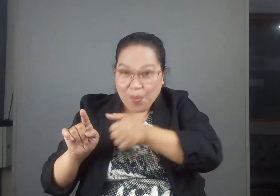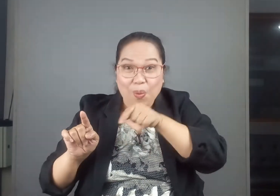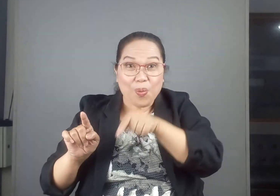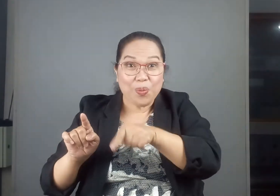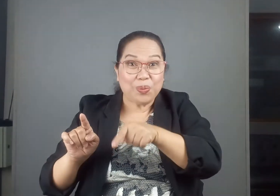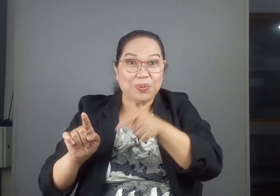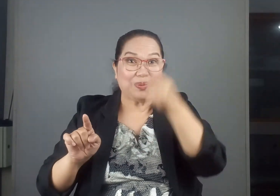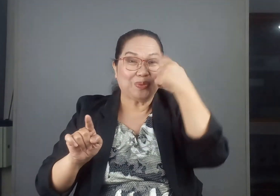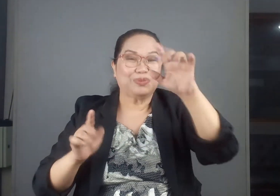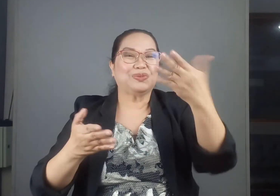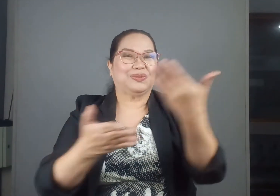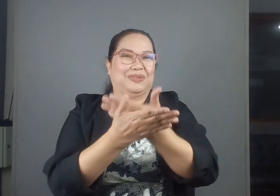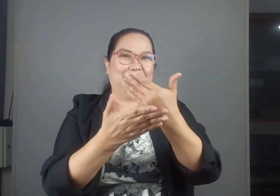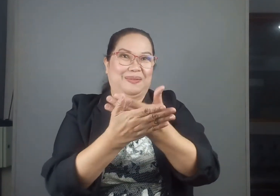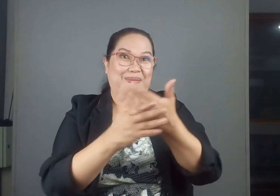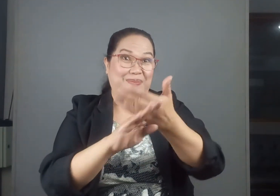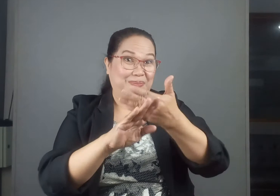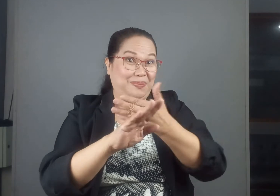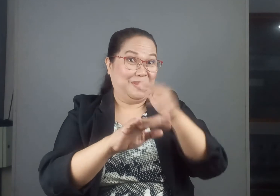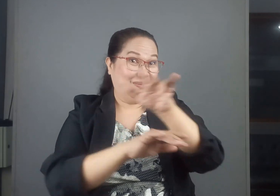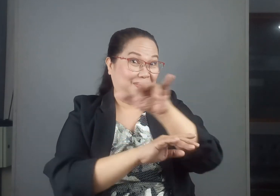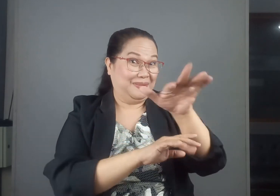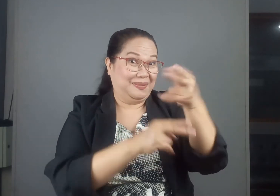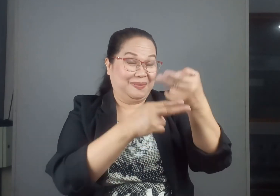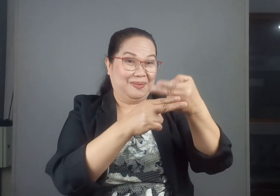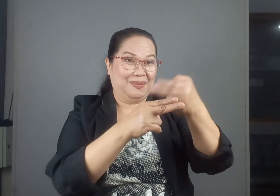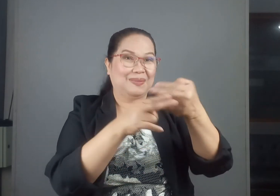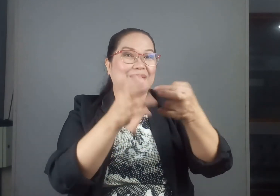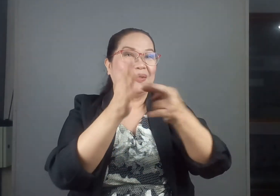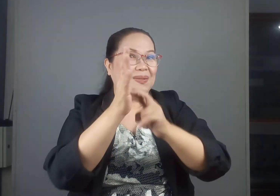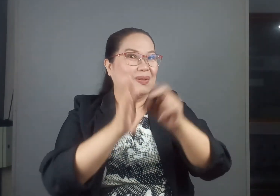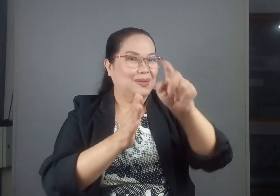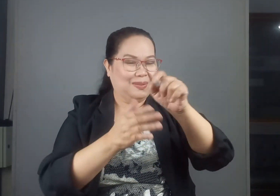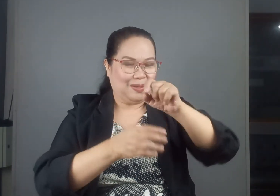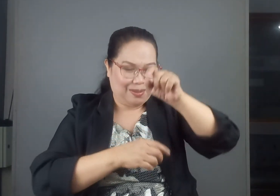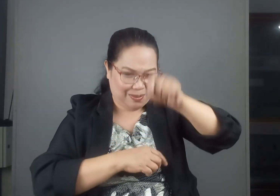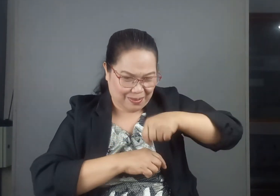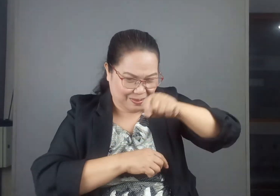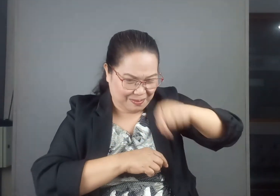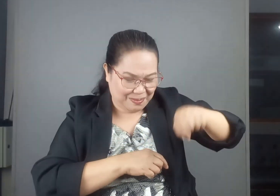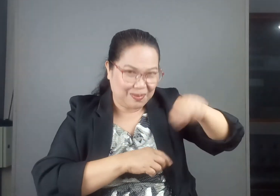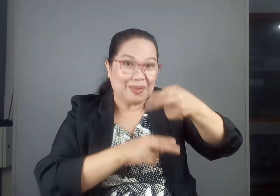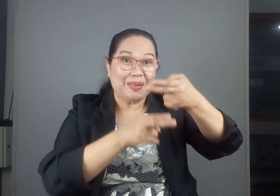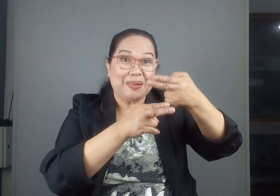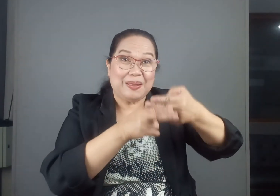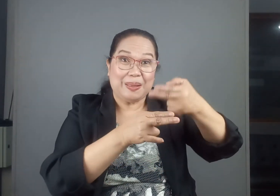Before fingerspelling their names, players are required to write their names down on a piece of paper and show